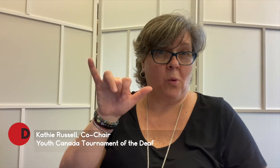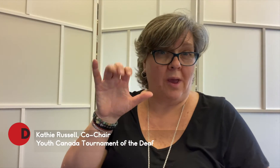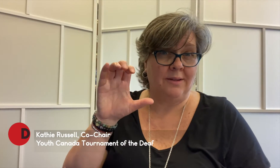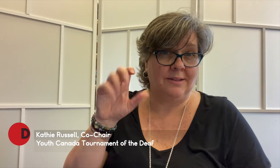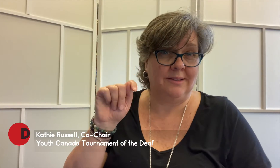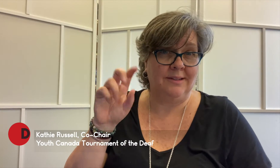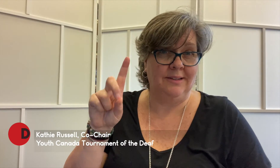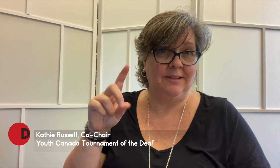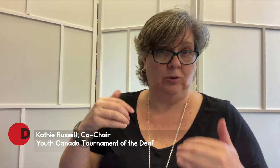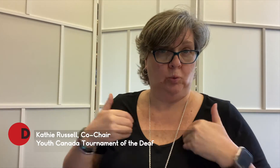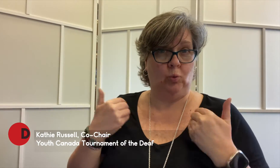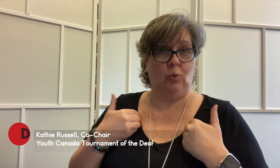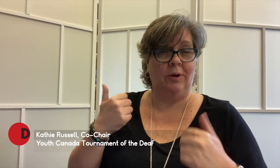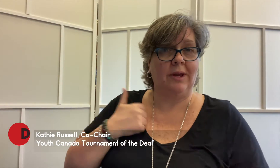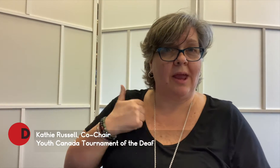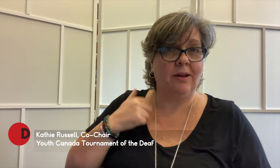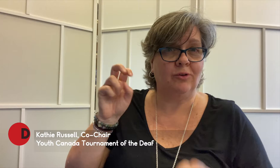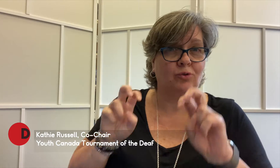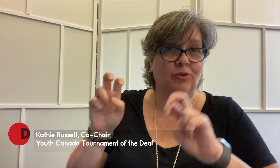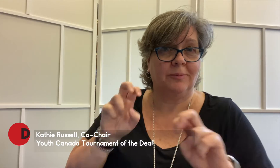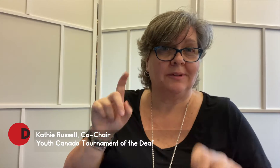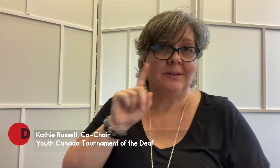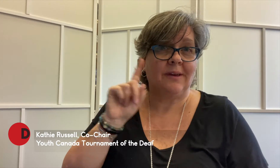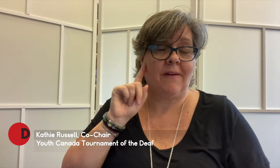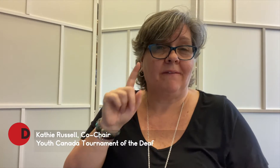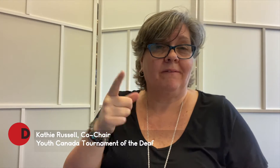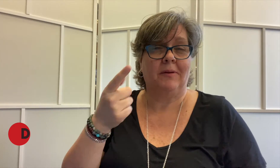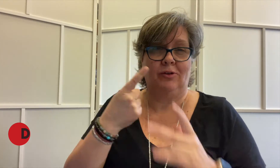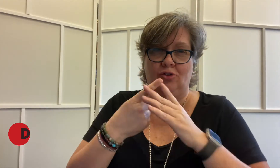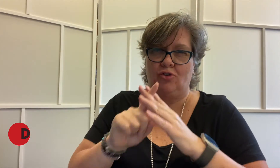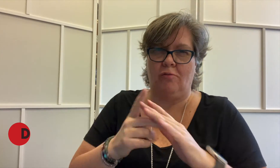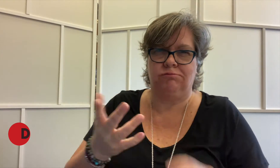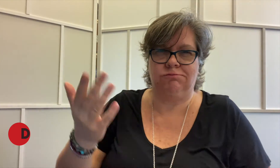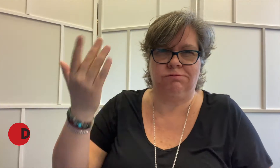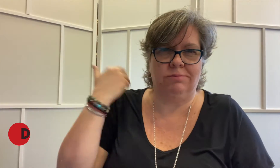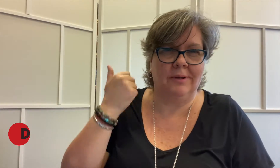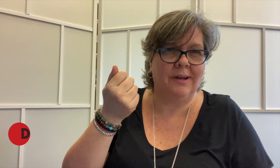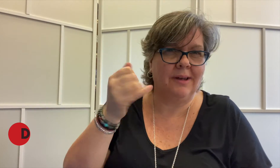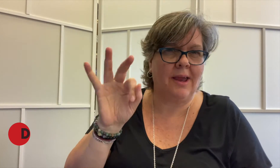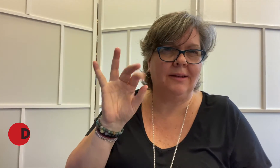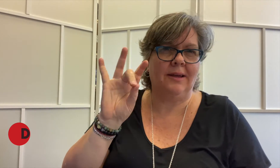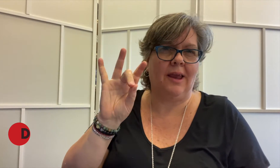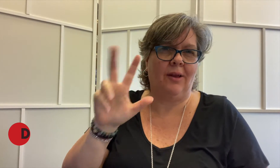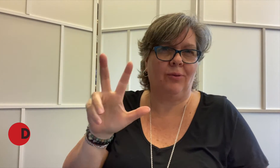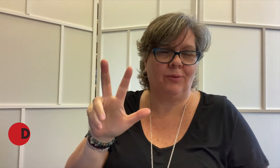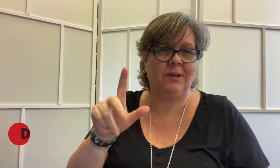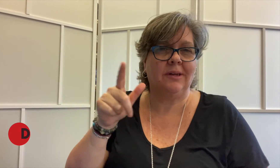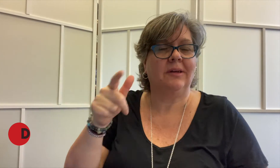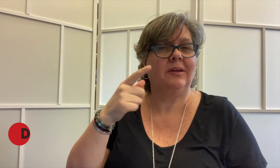YCTD - Youth Canada Tournament of the Deaf started in 1983.